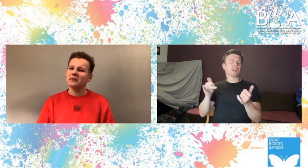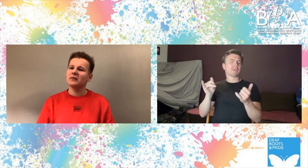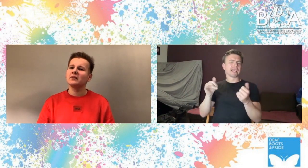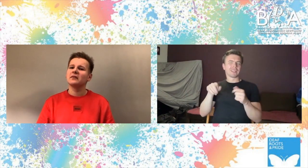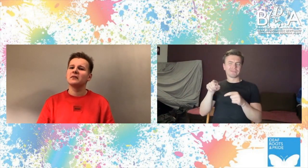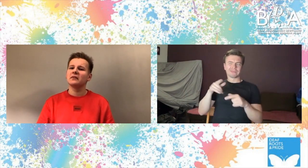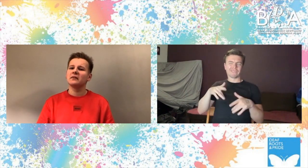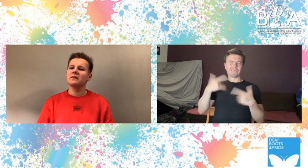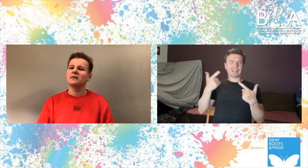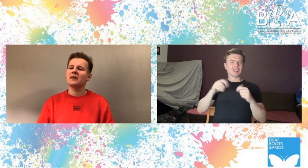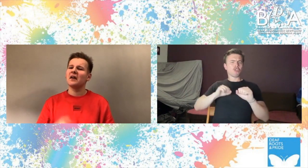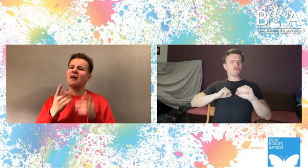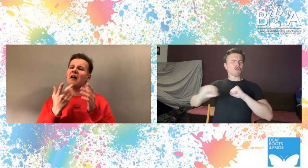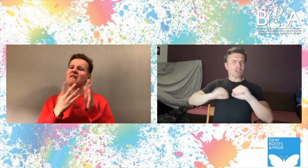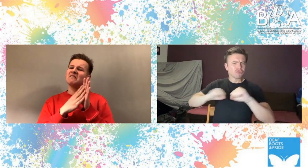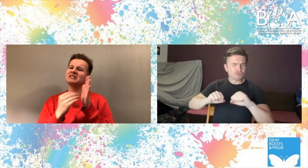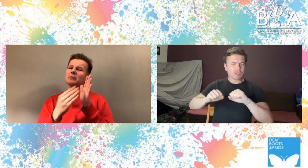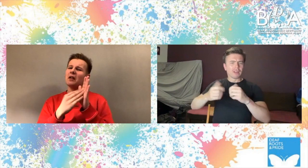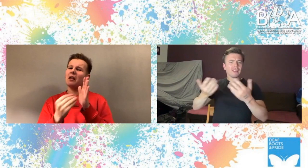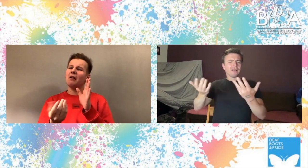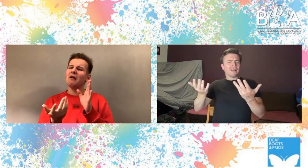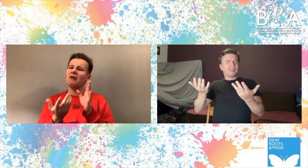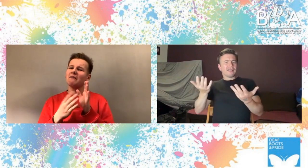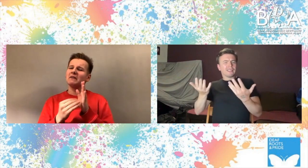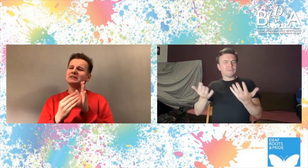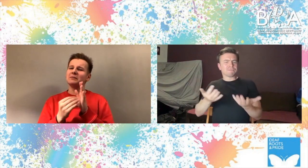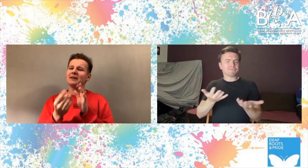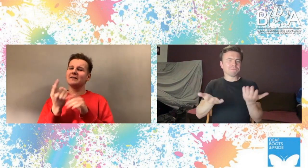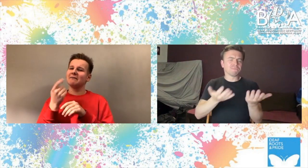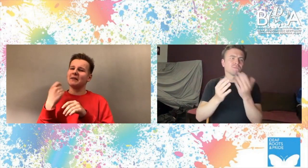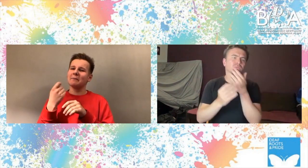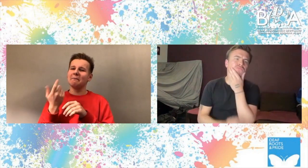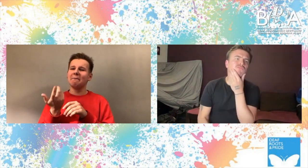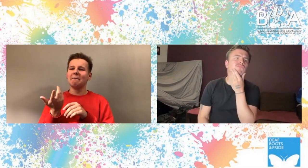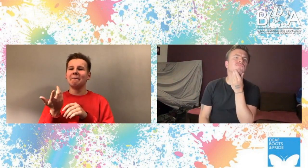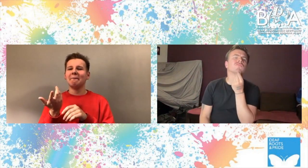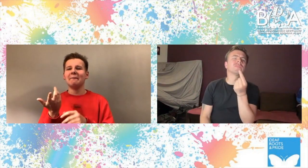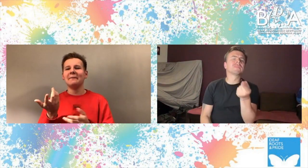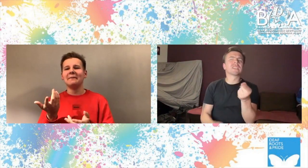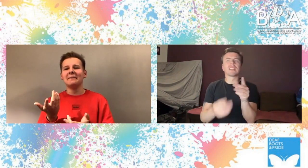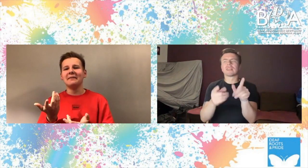more of a struggle. Can you give me any examples of good films?